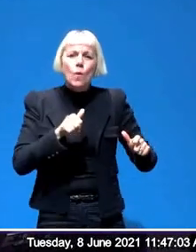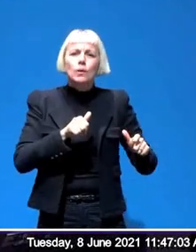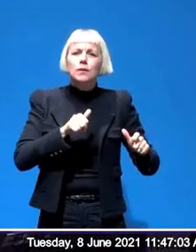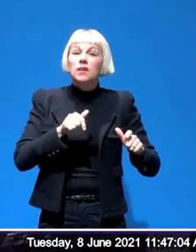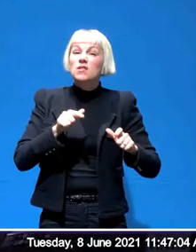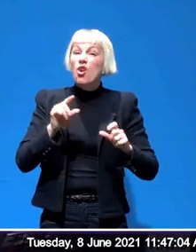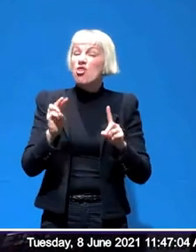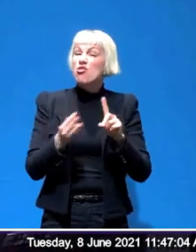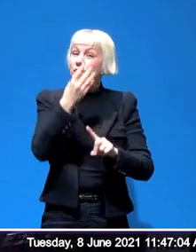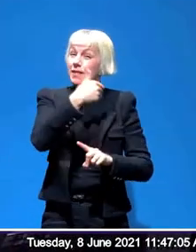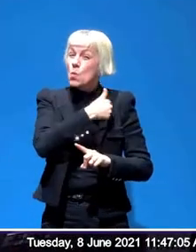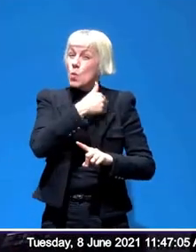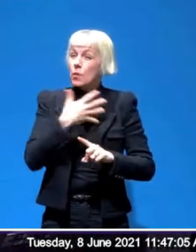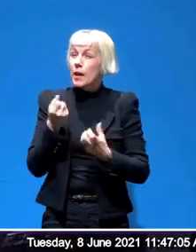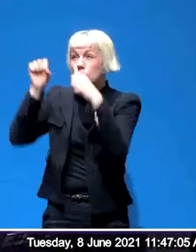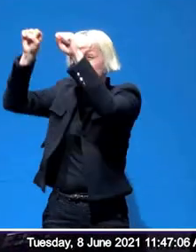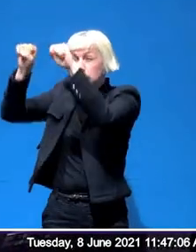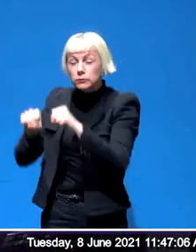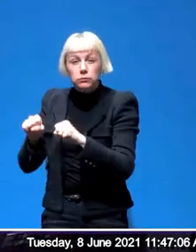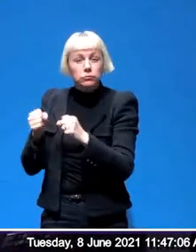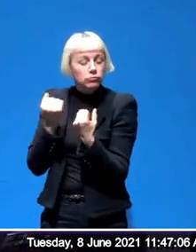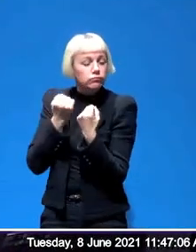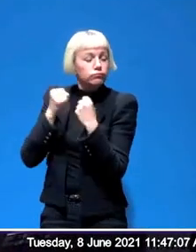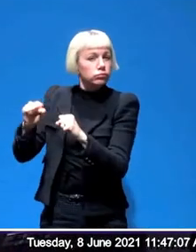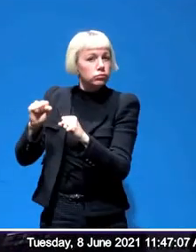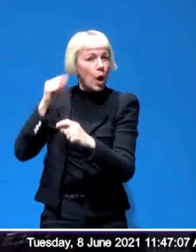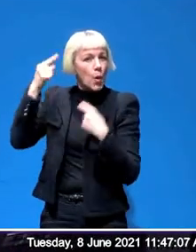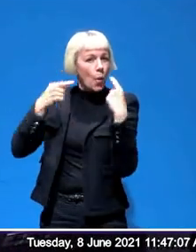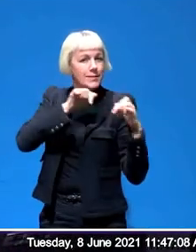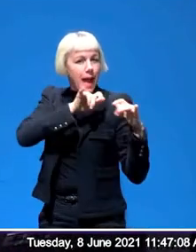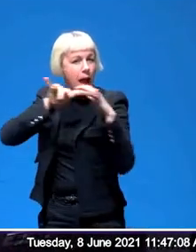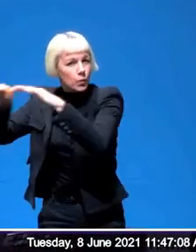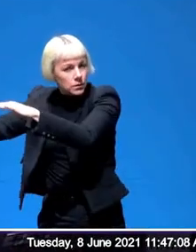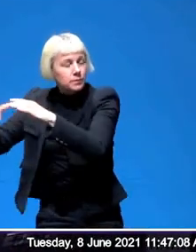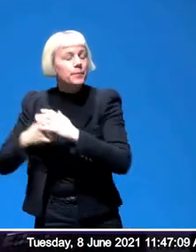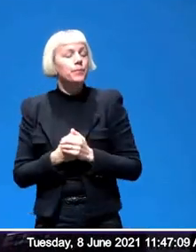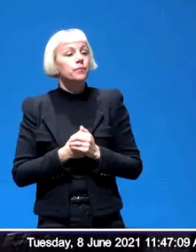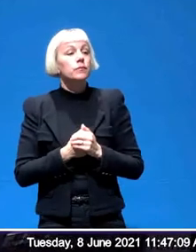at 3 o'clock in the morning. We replaced our hot water service with a unit that we can moderate